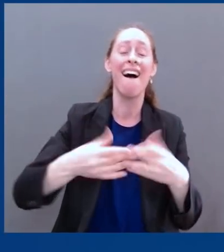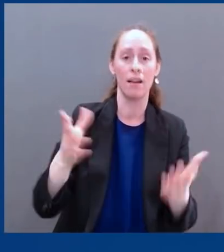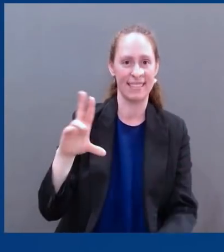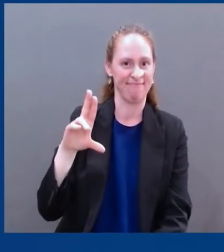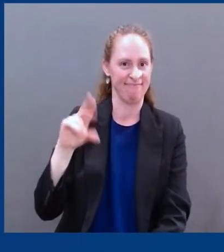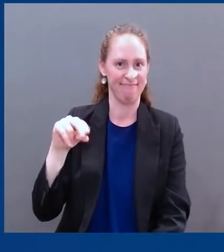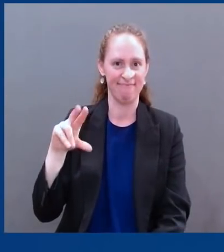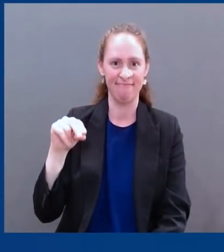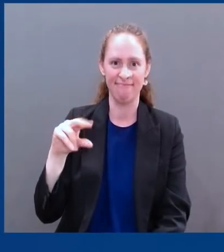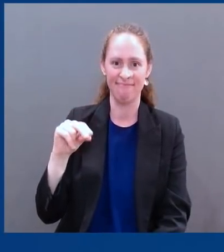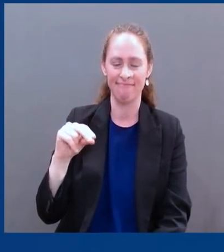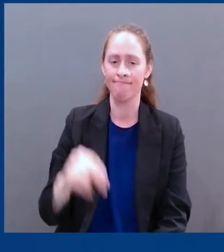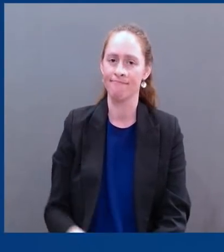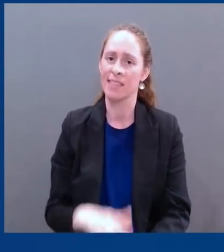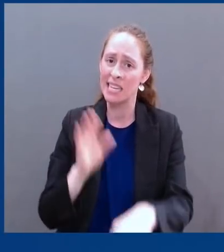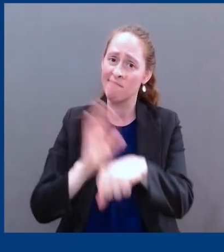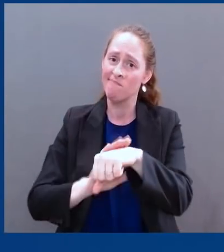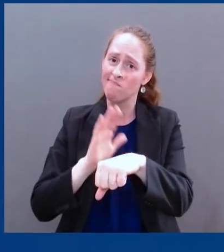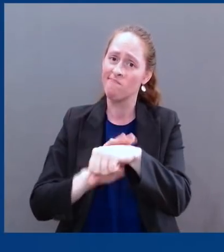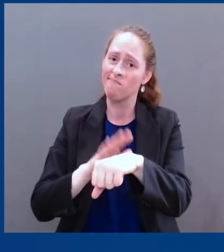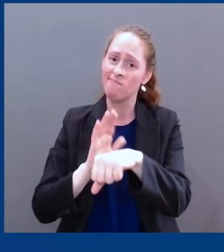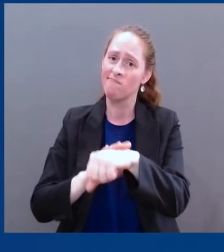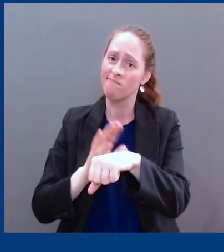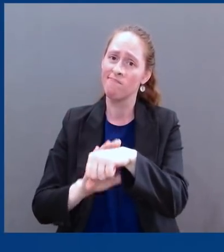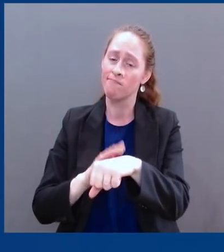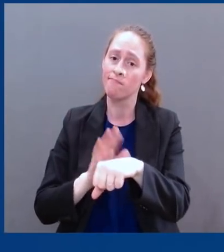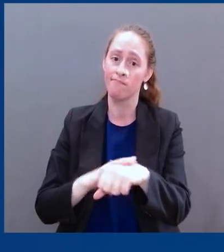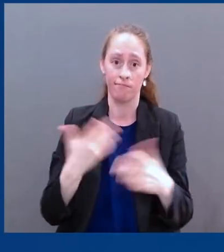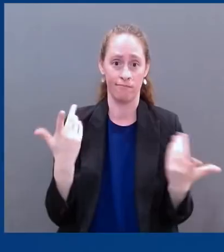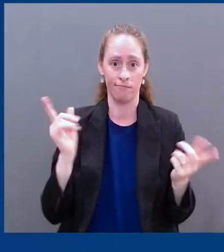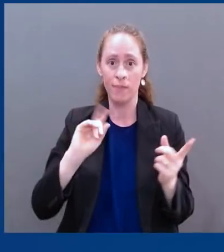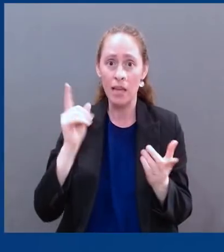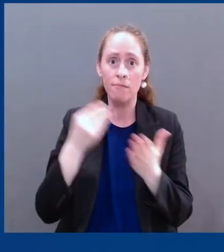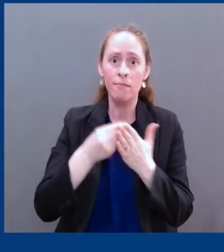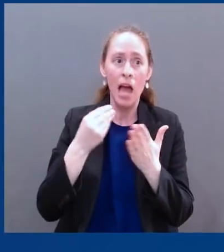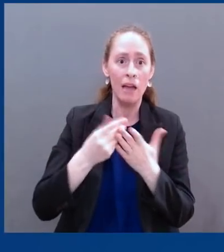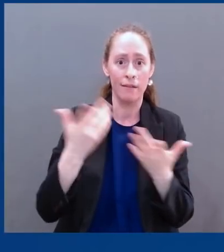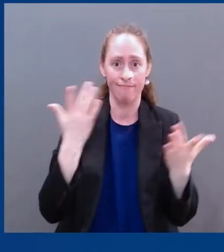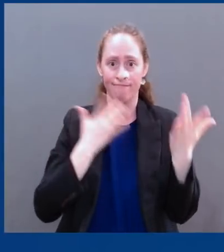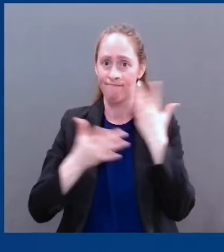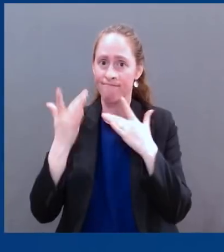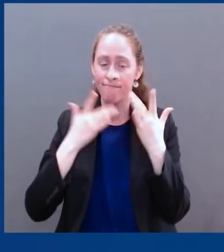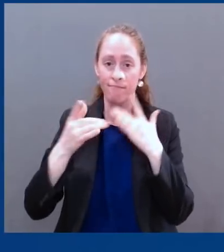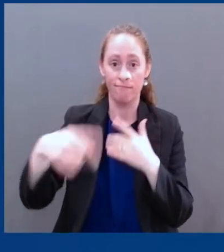Without more funding, we can't procure the necessary vaccine supply to support fourth shots for all Americans.